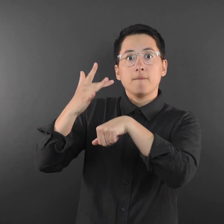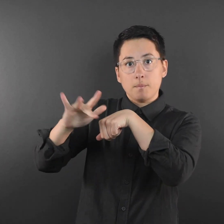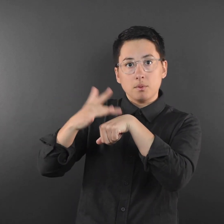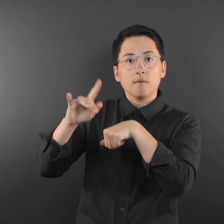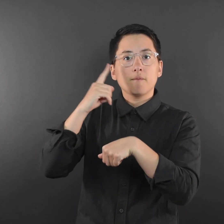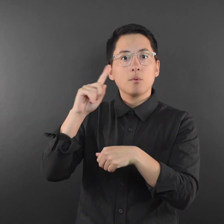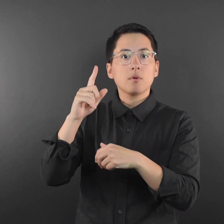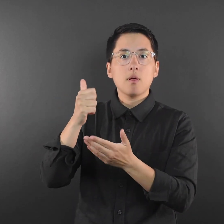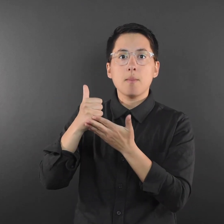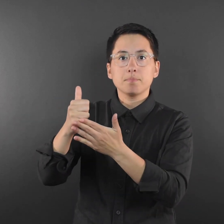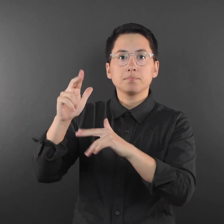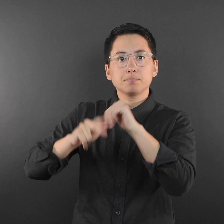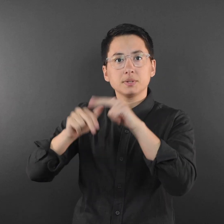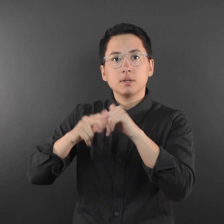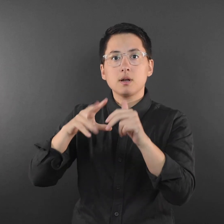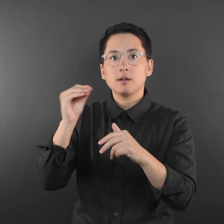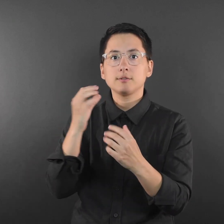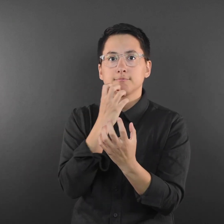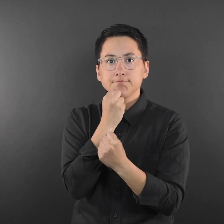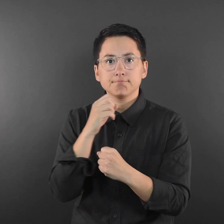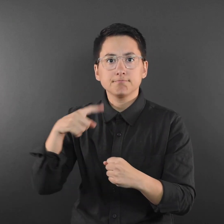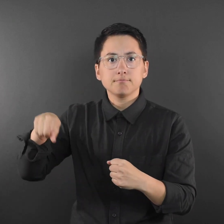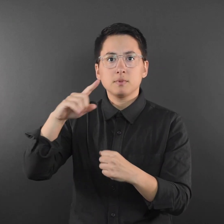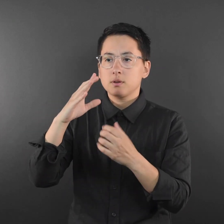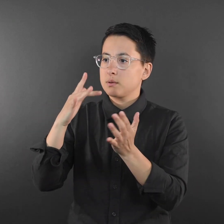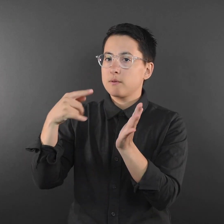and preserve homes that are affordable in communities throughout Minnesota.